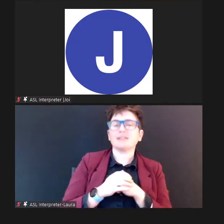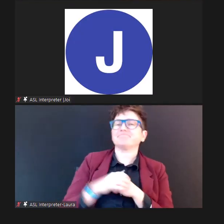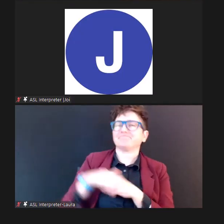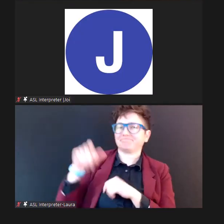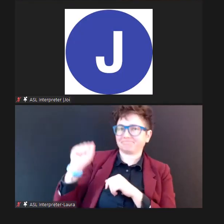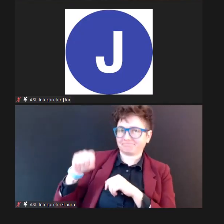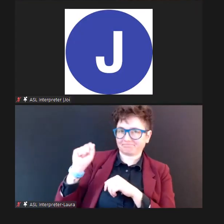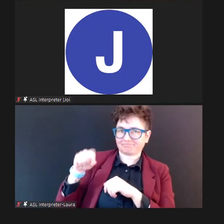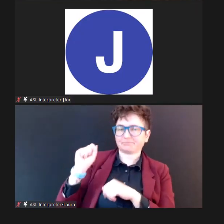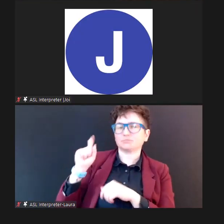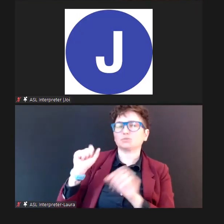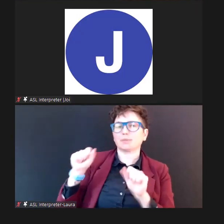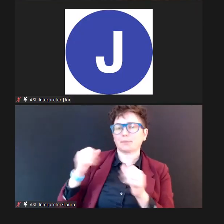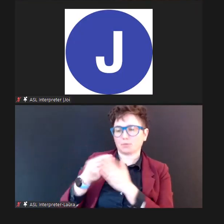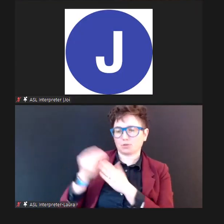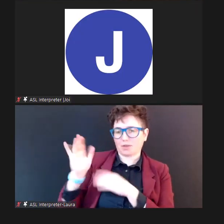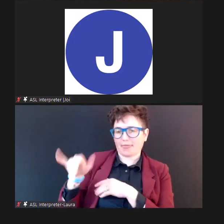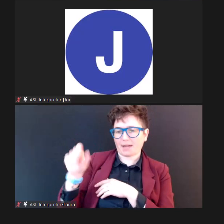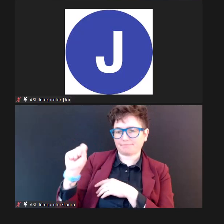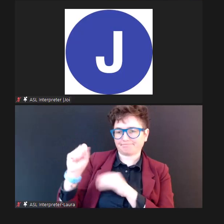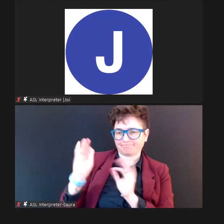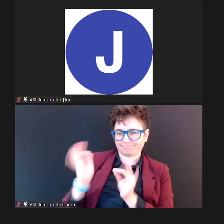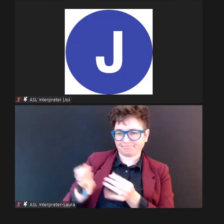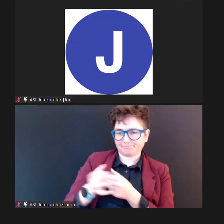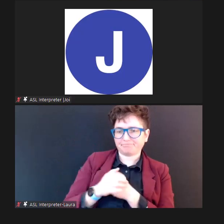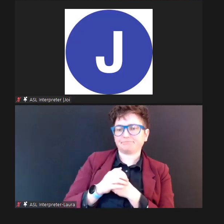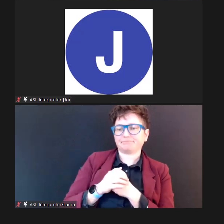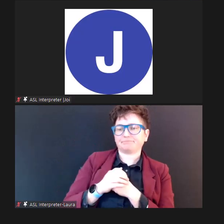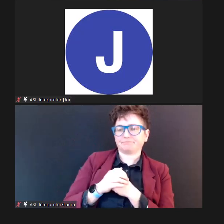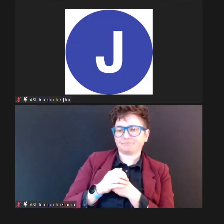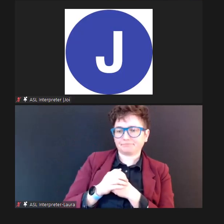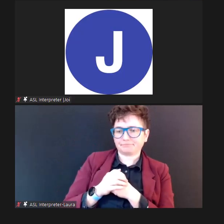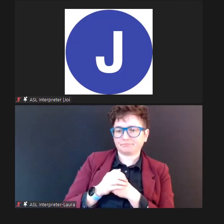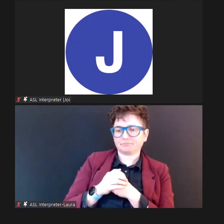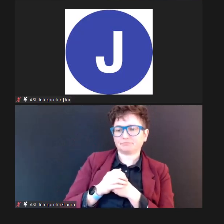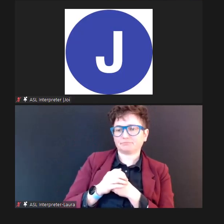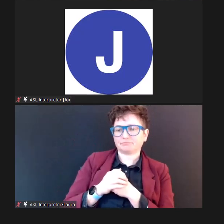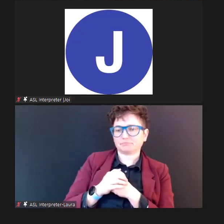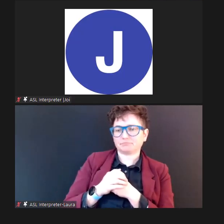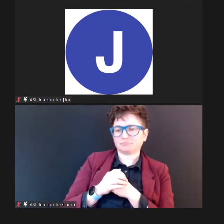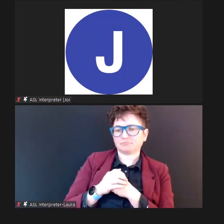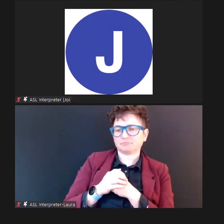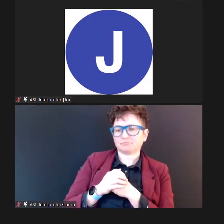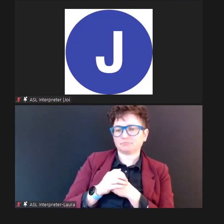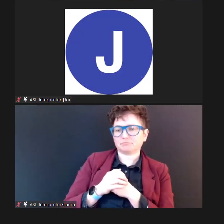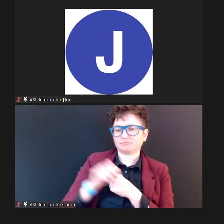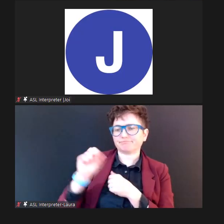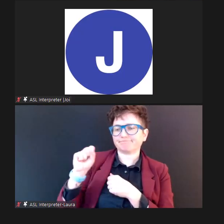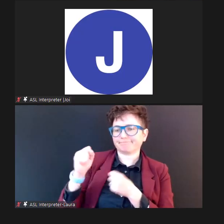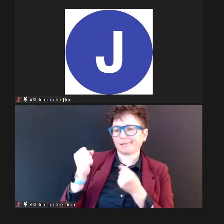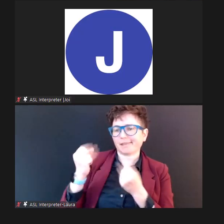should be able to purchase that um you